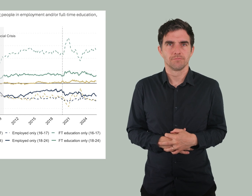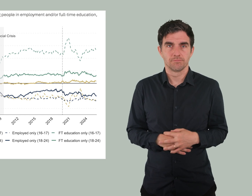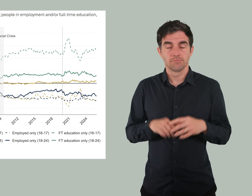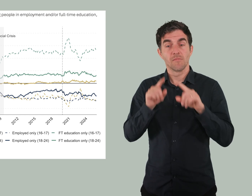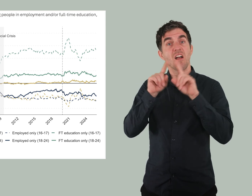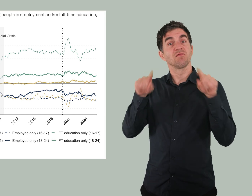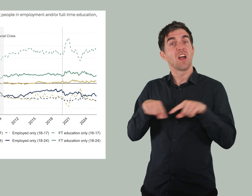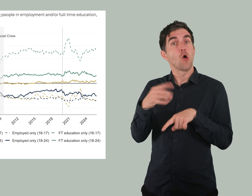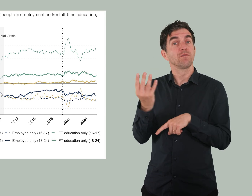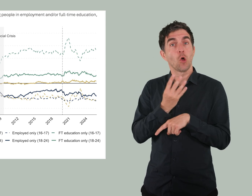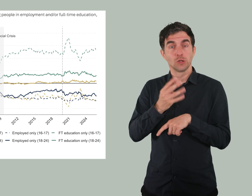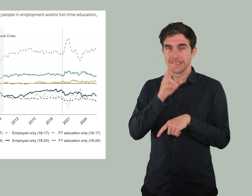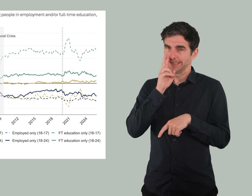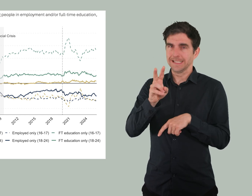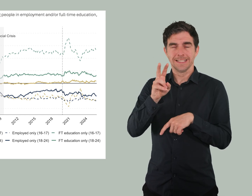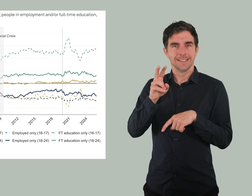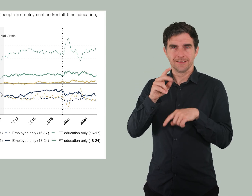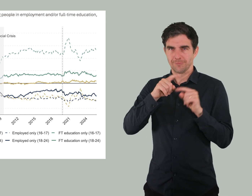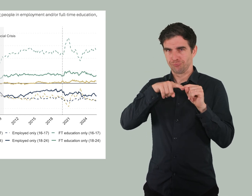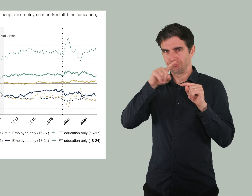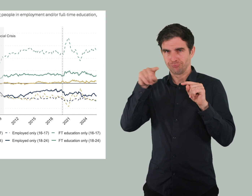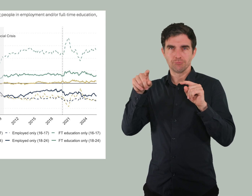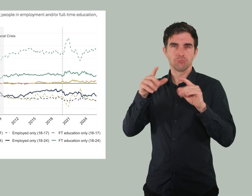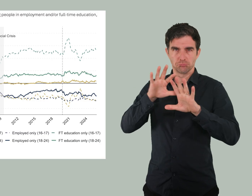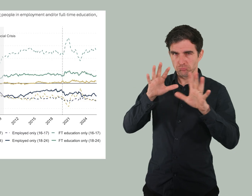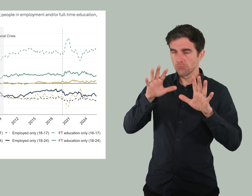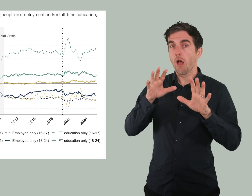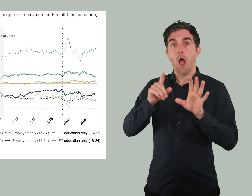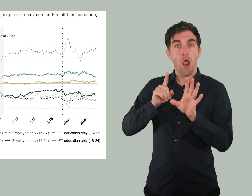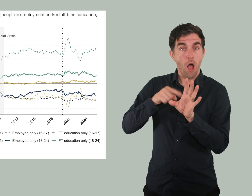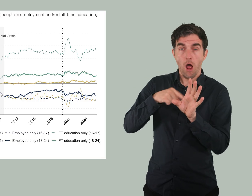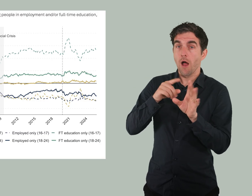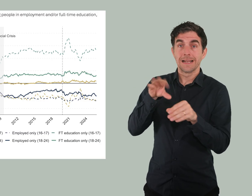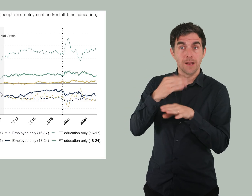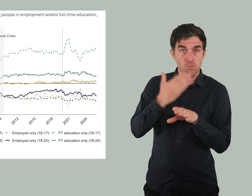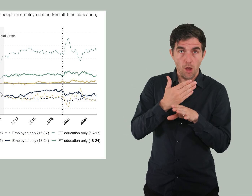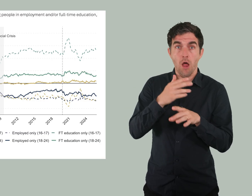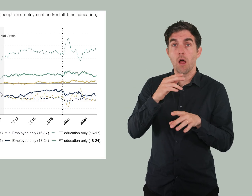Figure 14: Indexed proportion of young people in employment